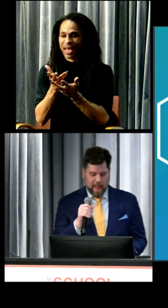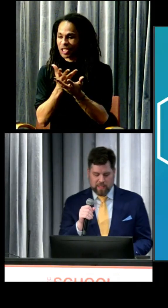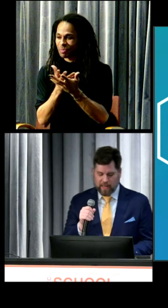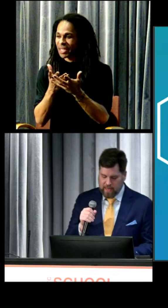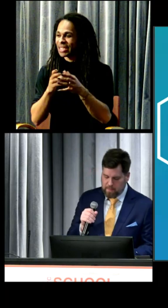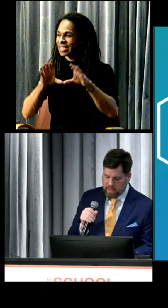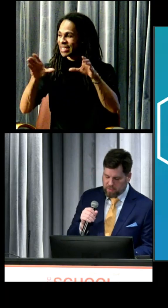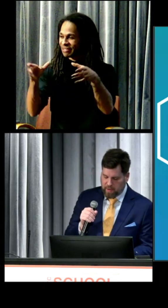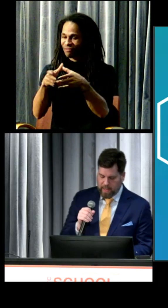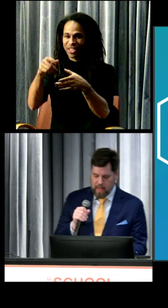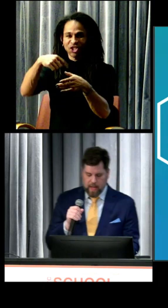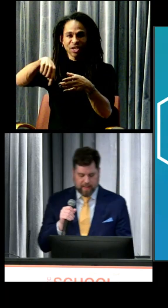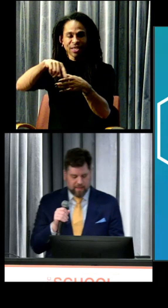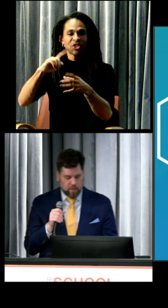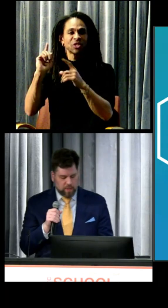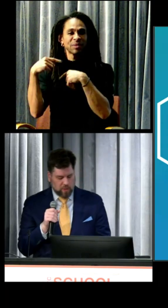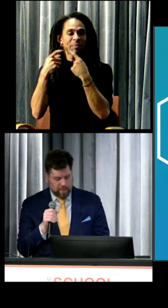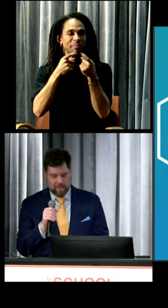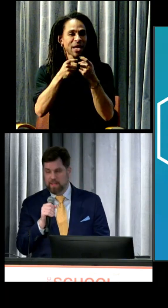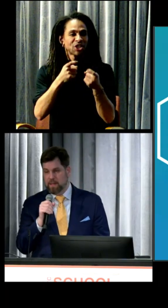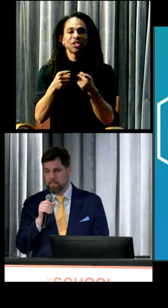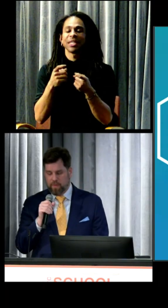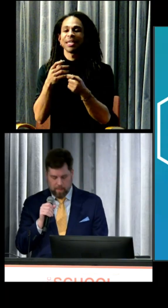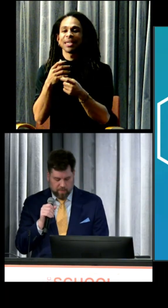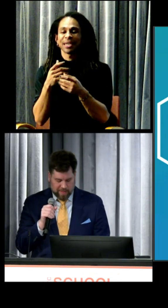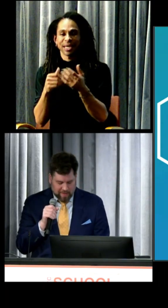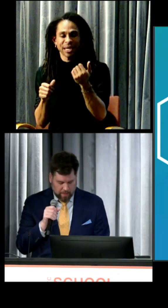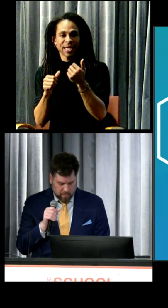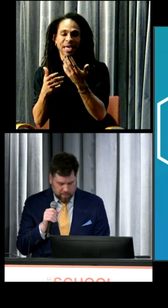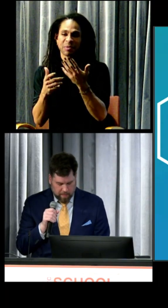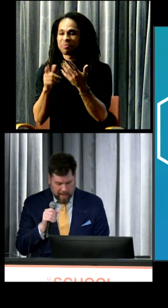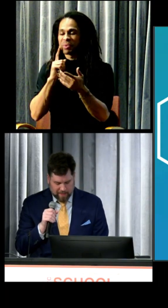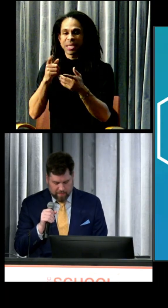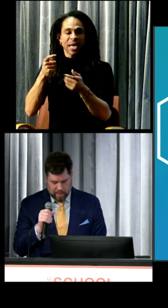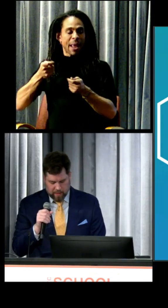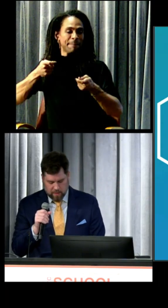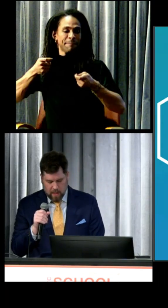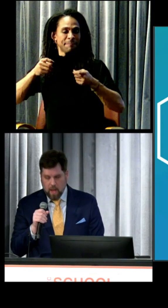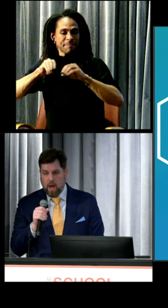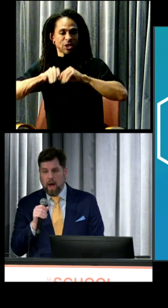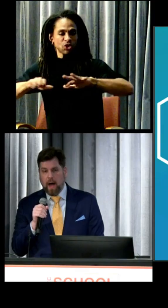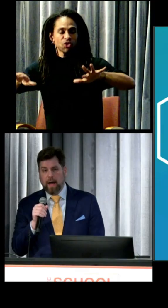Maybe it's not a big part of what their job is, but they recognize the importance in being able to